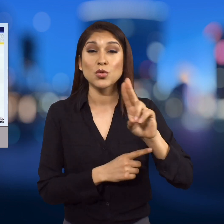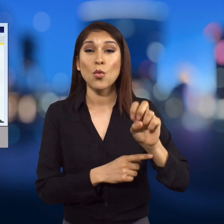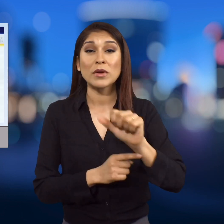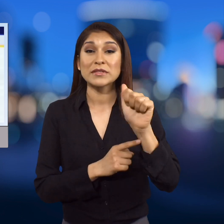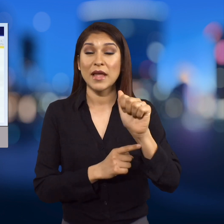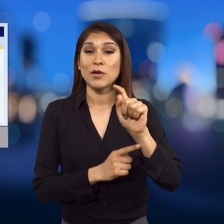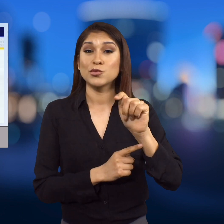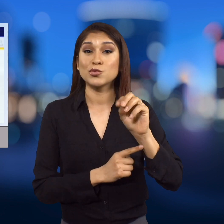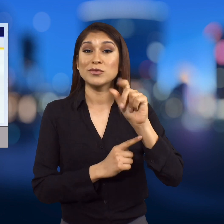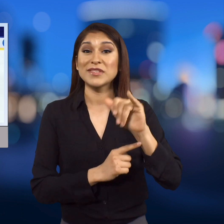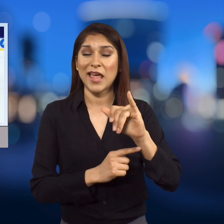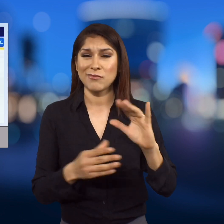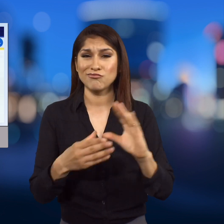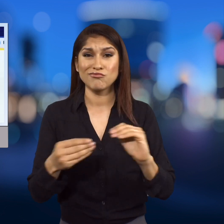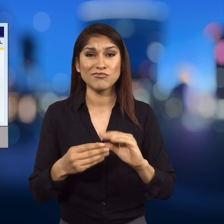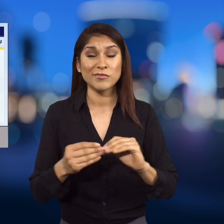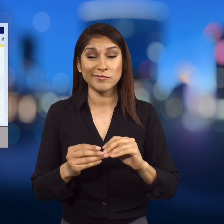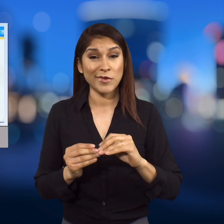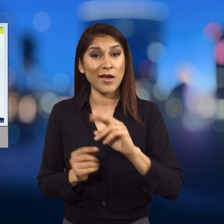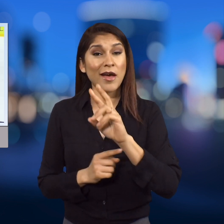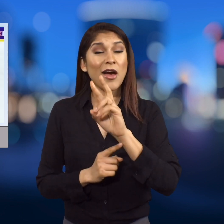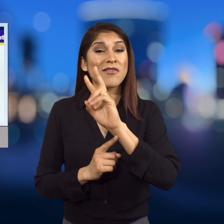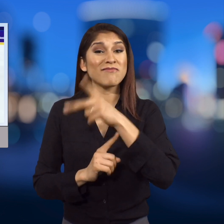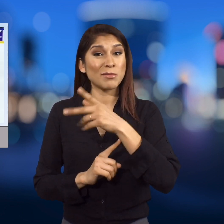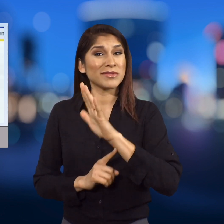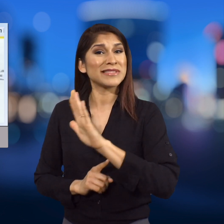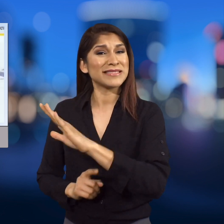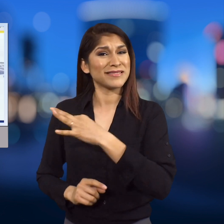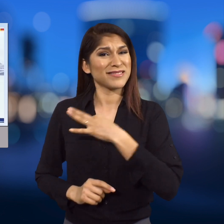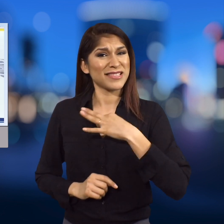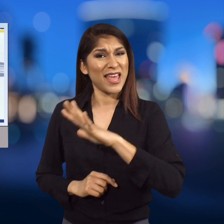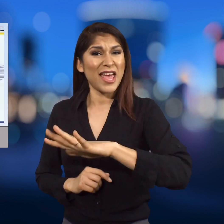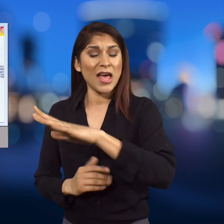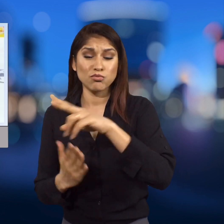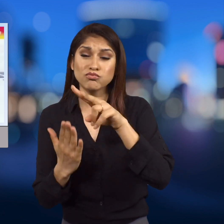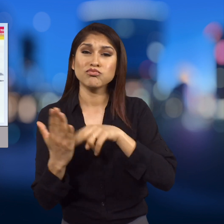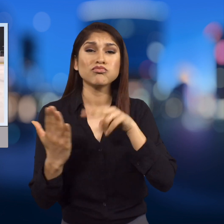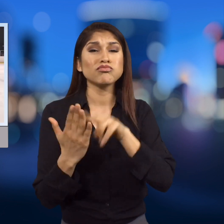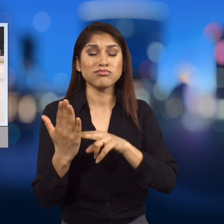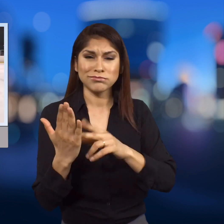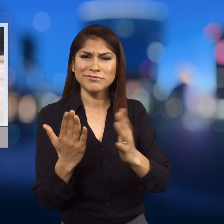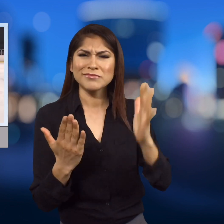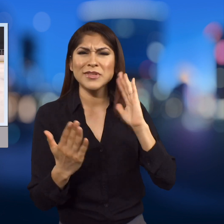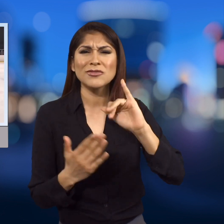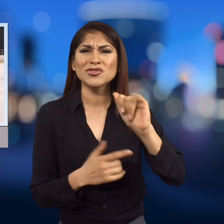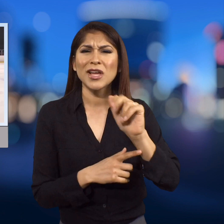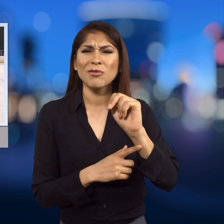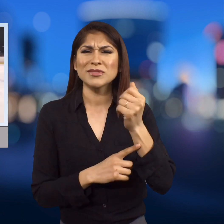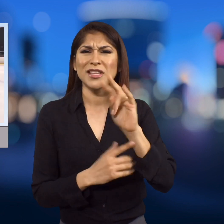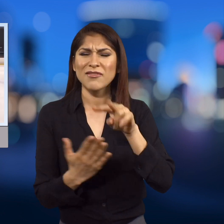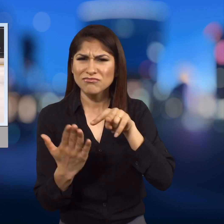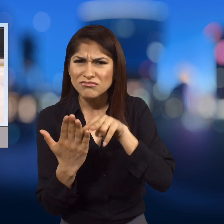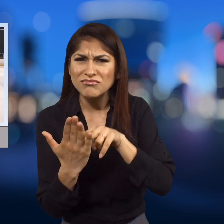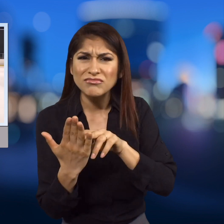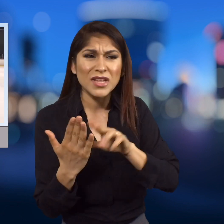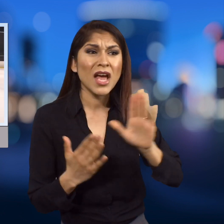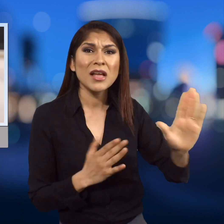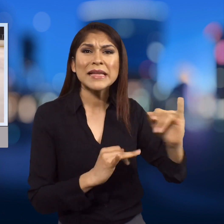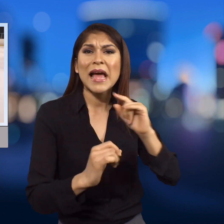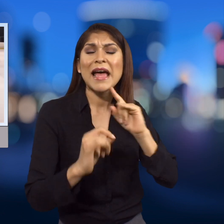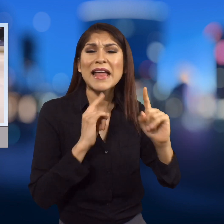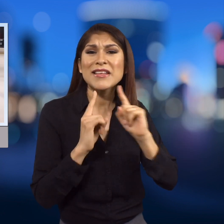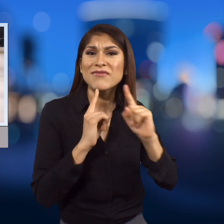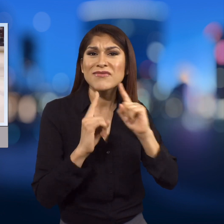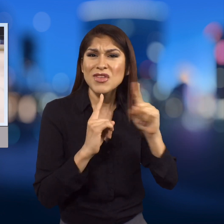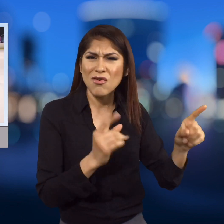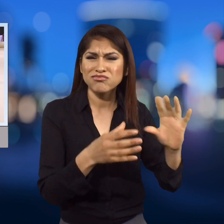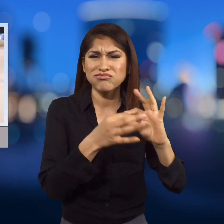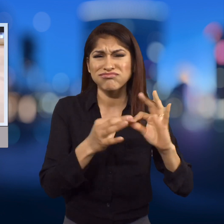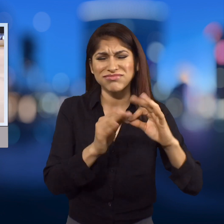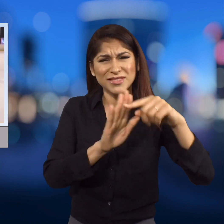USA Today reports that Pence's staff requested a meeting with Rippon after reading a January